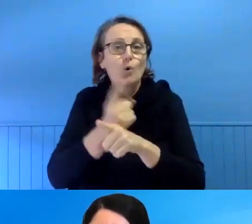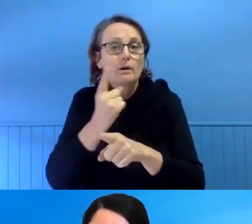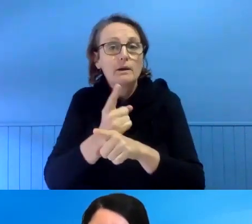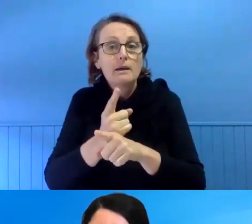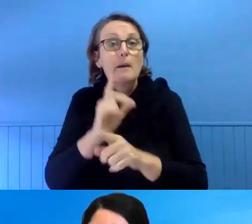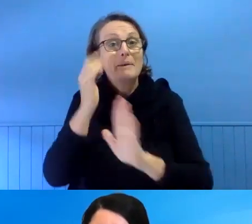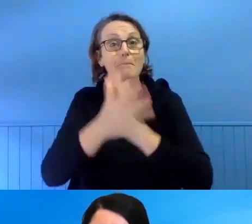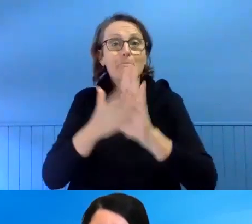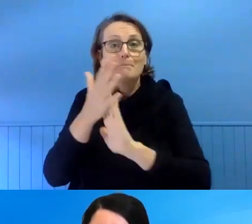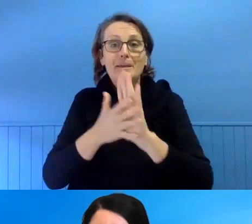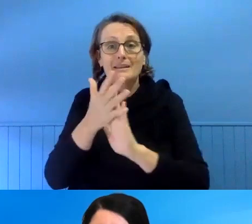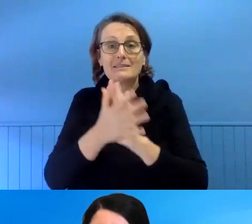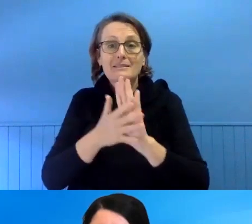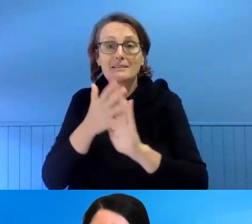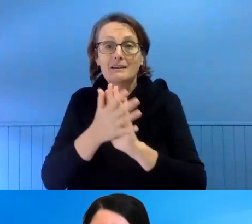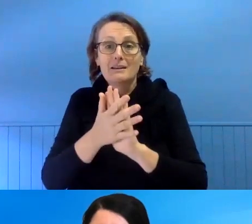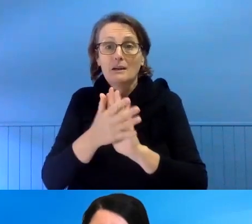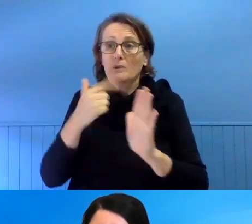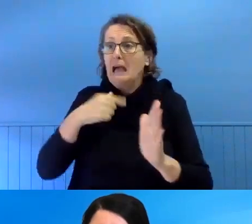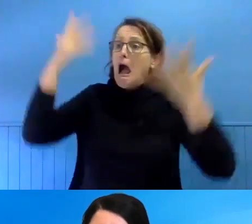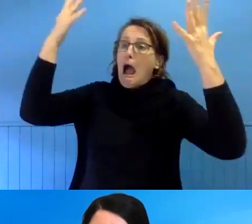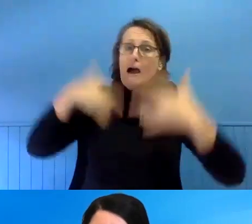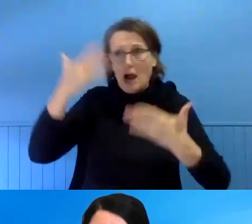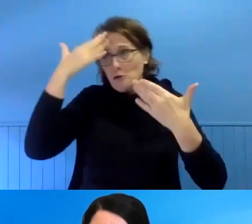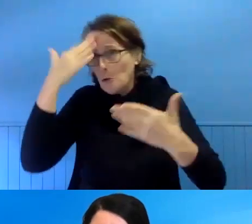we're all panicking and freaking out and we have no idea what we're doing.